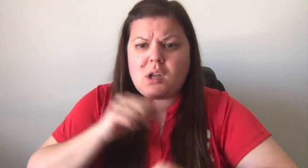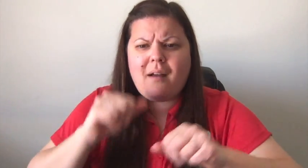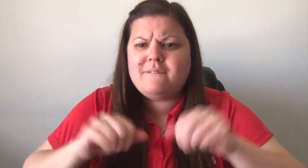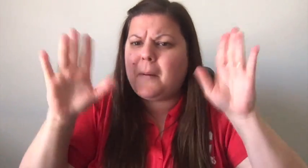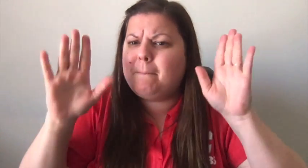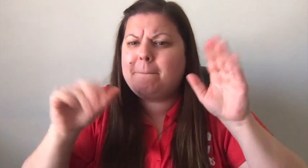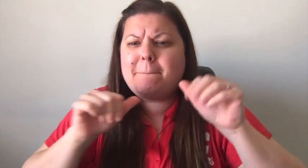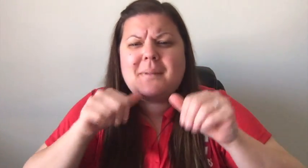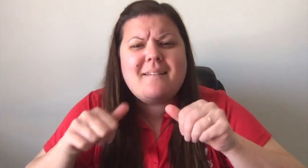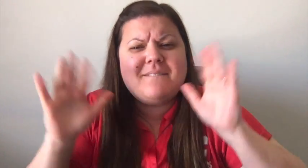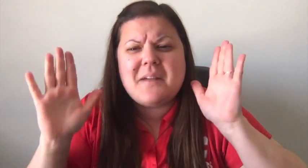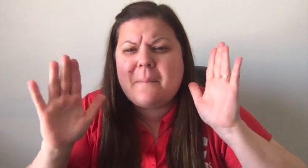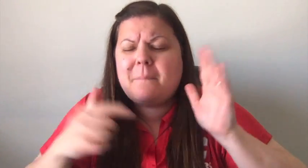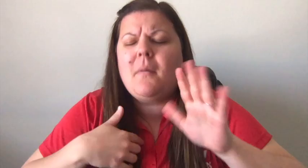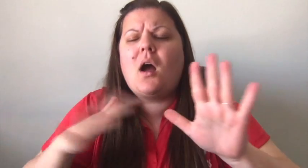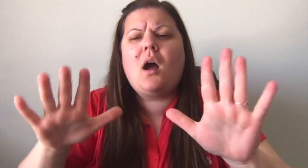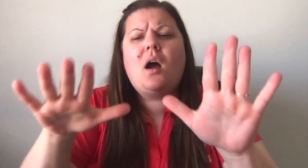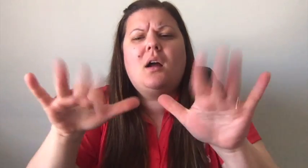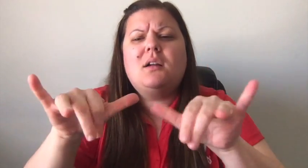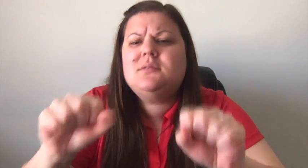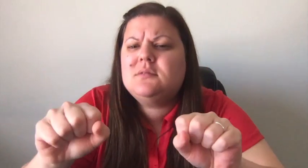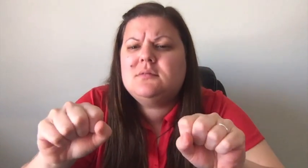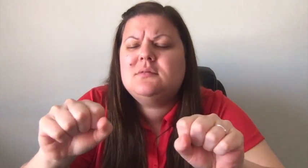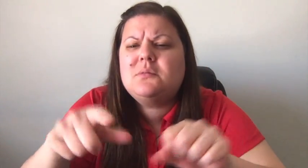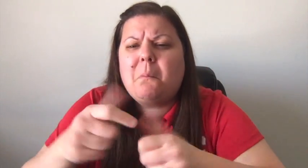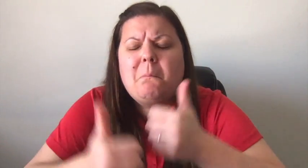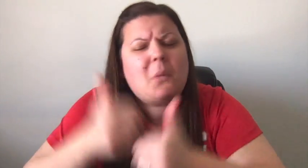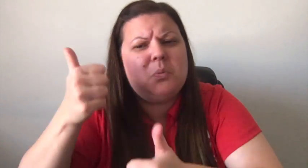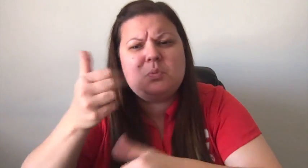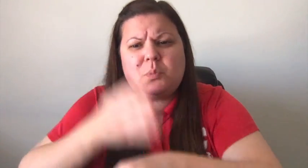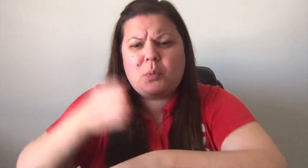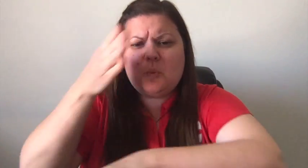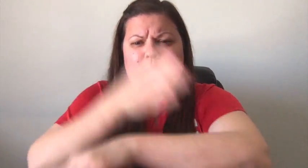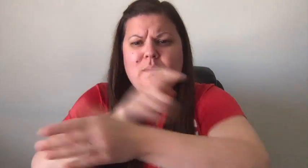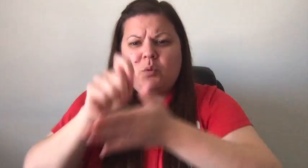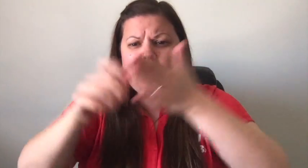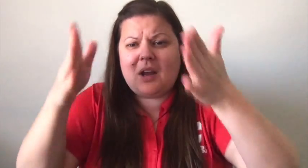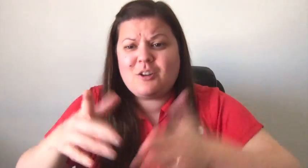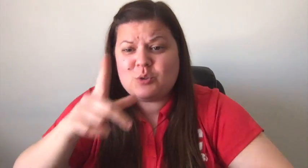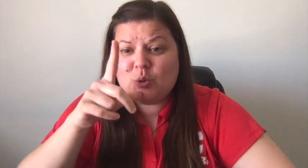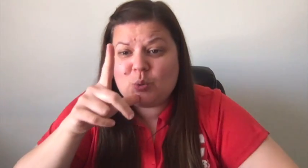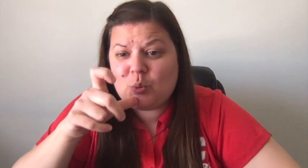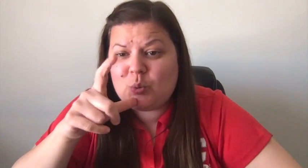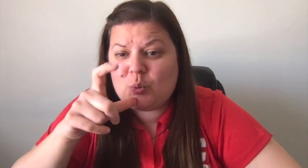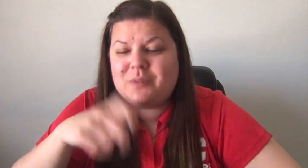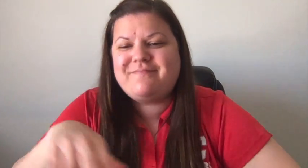willing to work hard and not give up. Most improved writer.